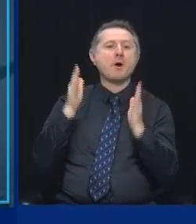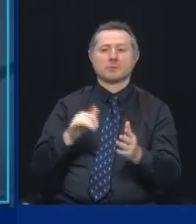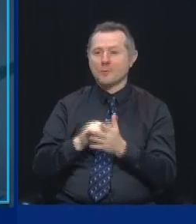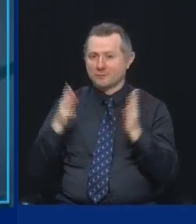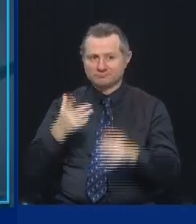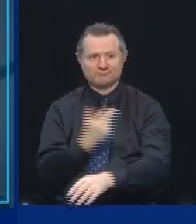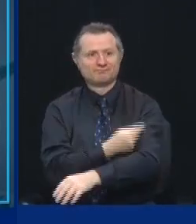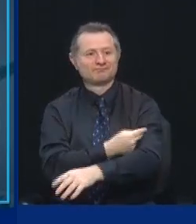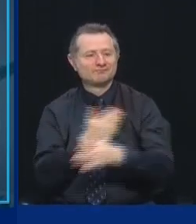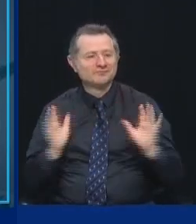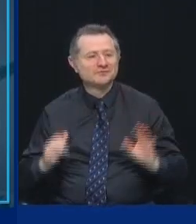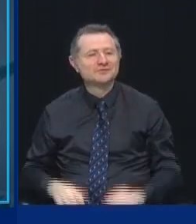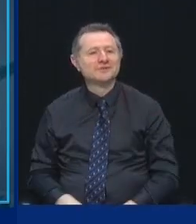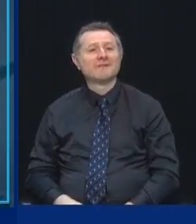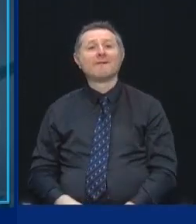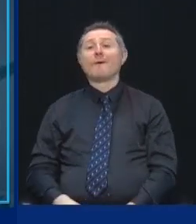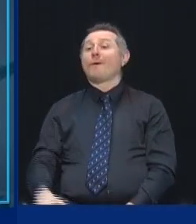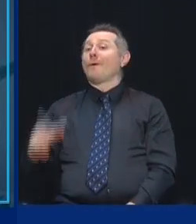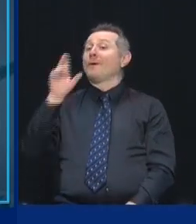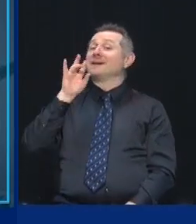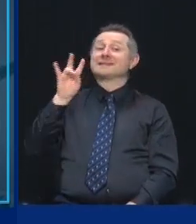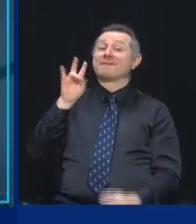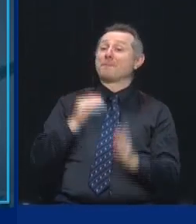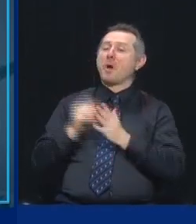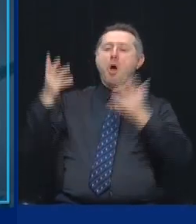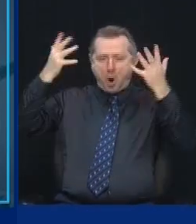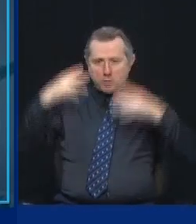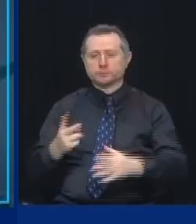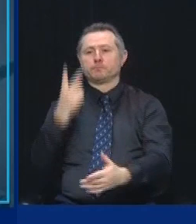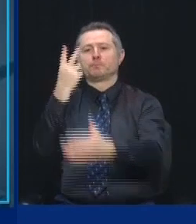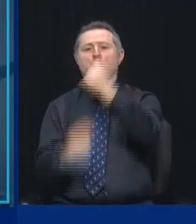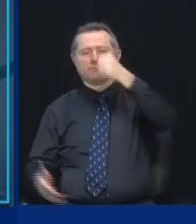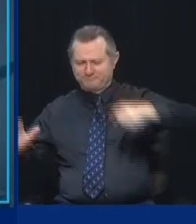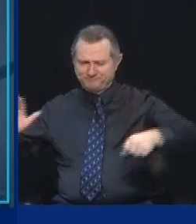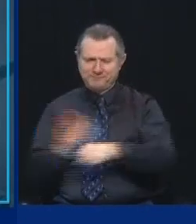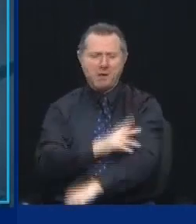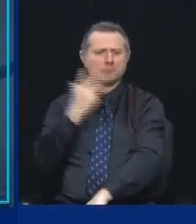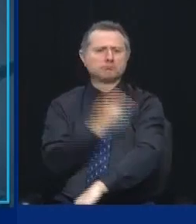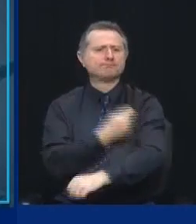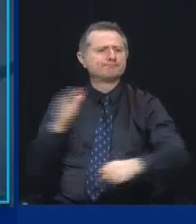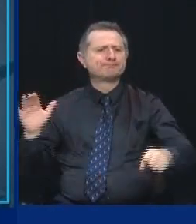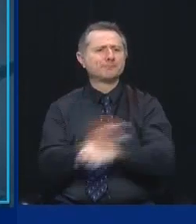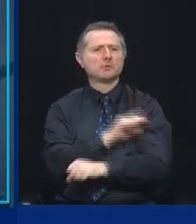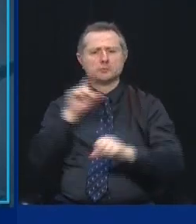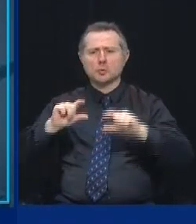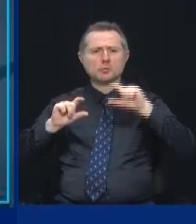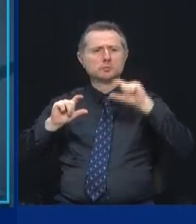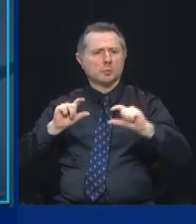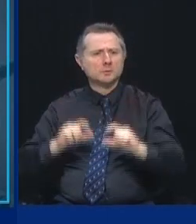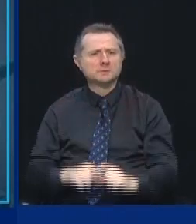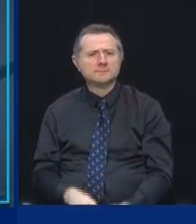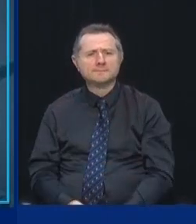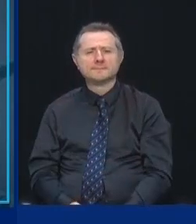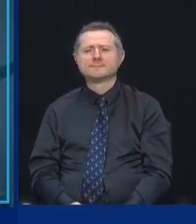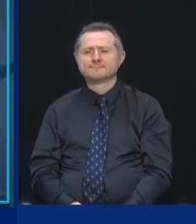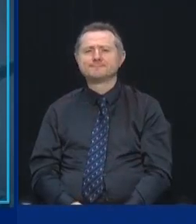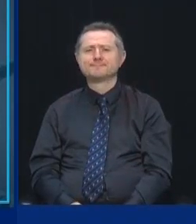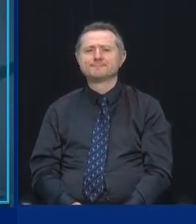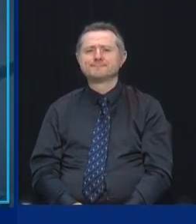IT'S BEEN GOING STRAIGHT UP. WE'RE NOW 9 MILLION NEW YORKERS WITH AT LEAST ONE DOSE. 7 MILLION NEW YORKERS FULLY